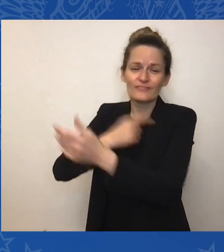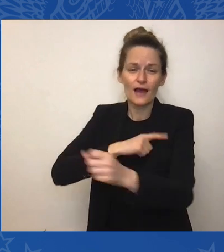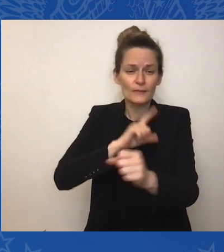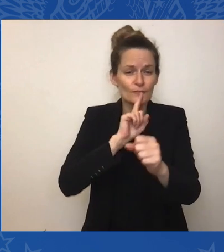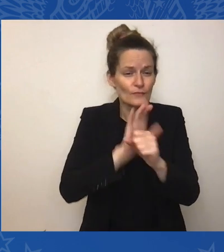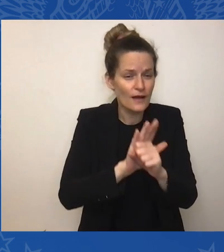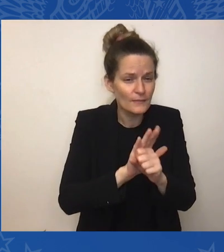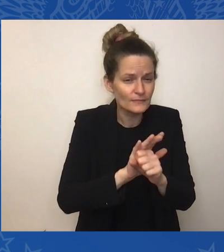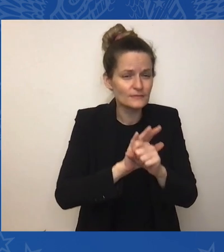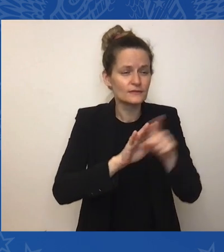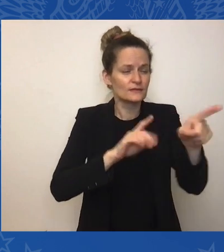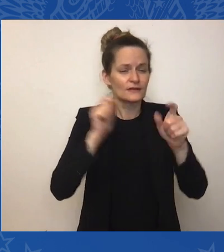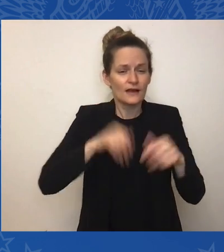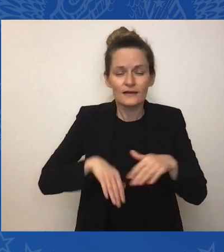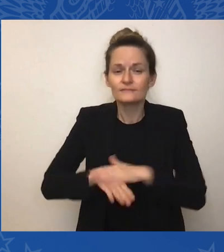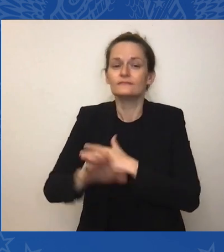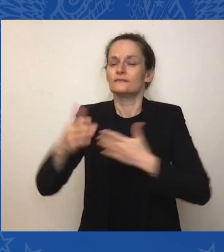equality, fairness, justice.